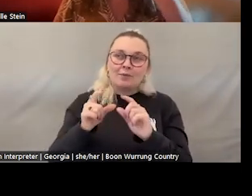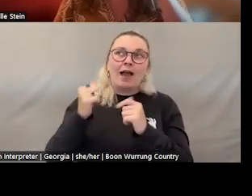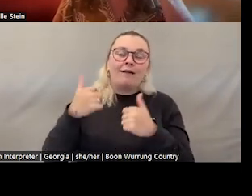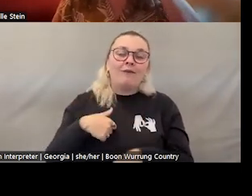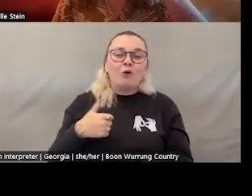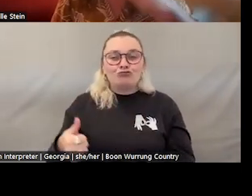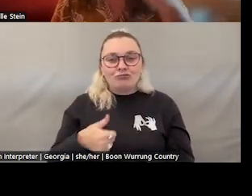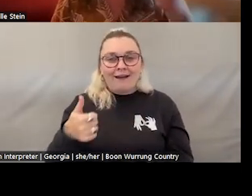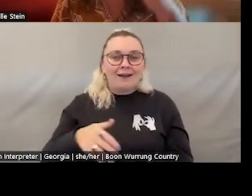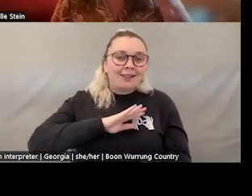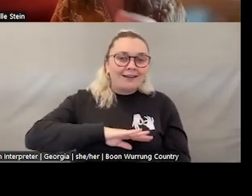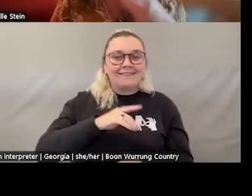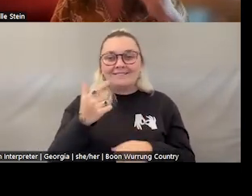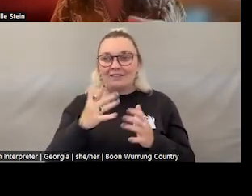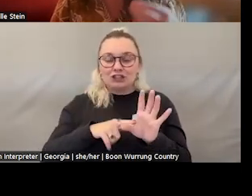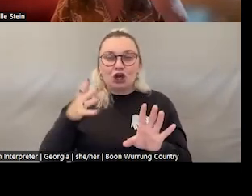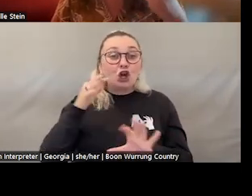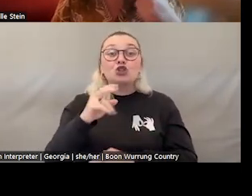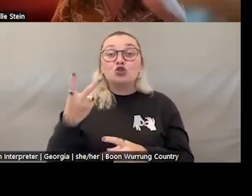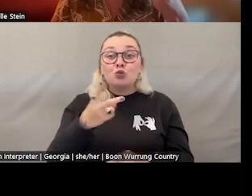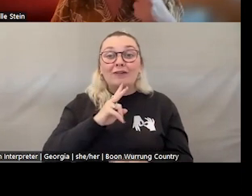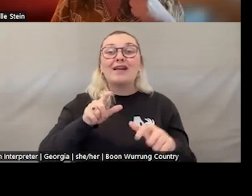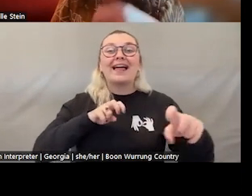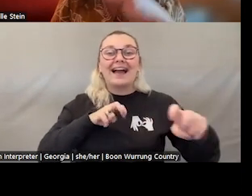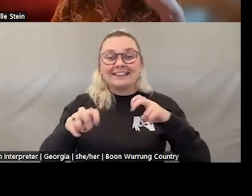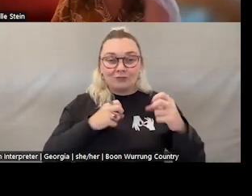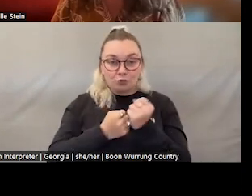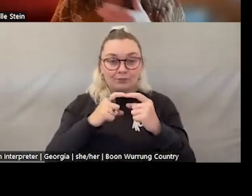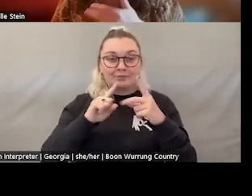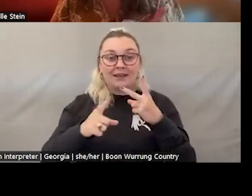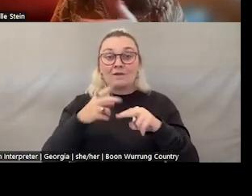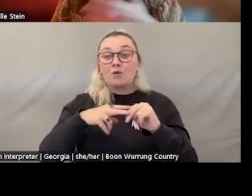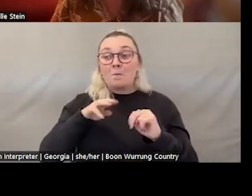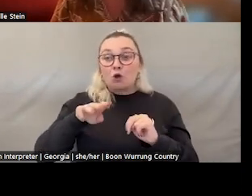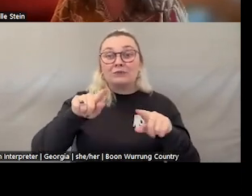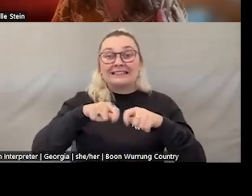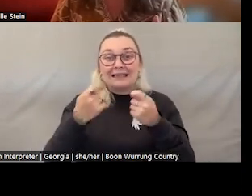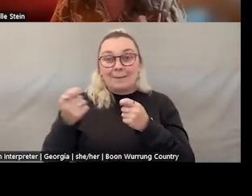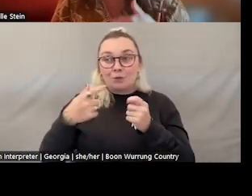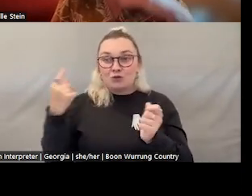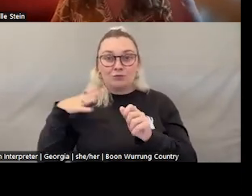years ago, 200 active supporters. If you are having multiple team members who need access,